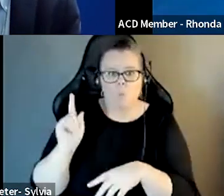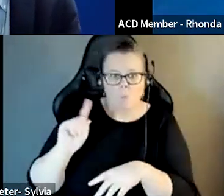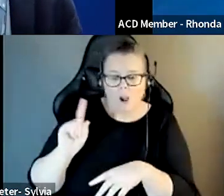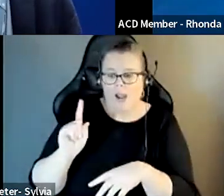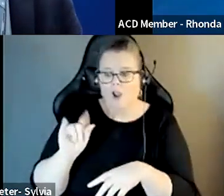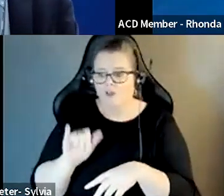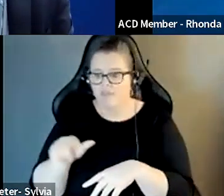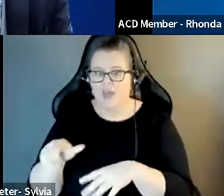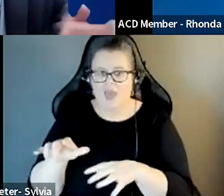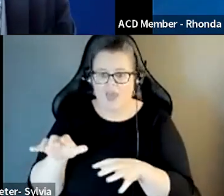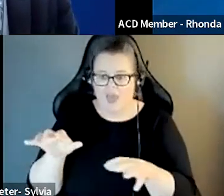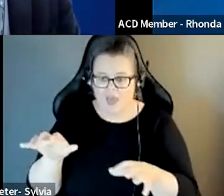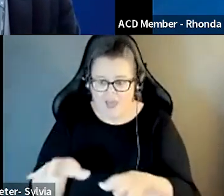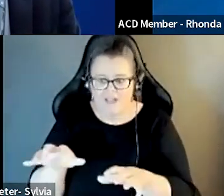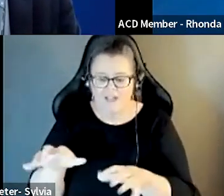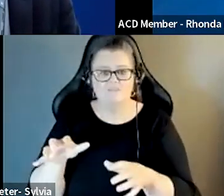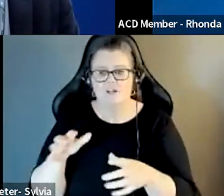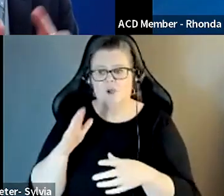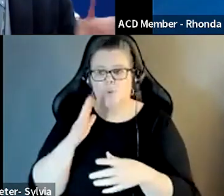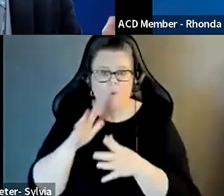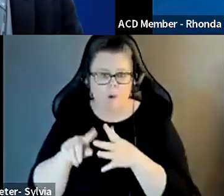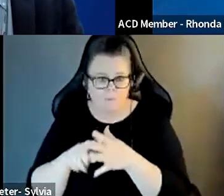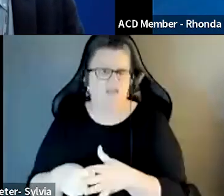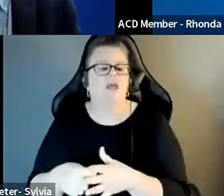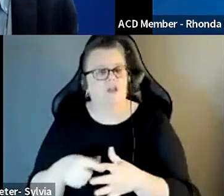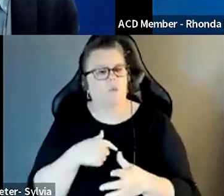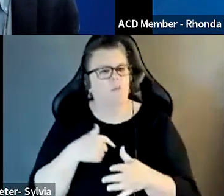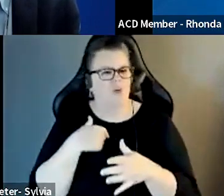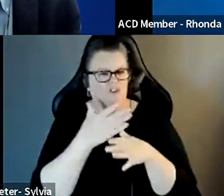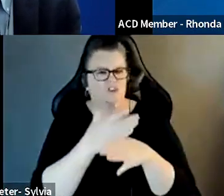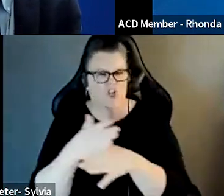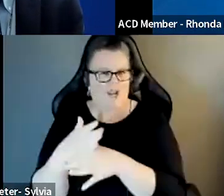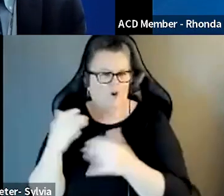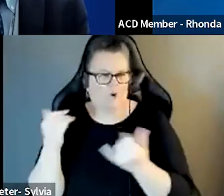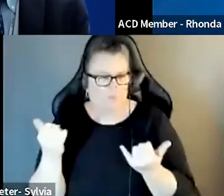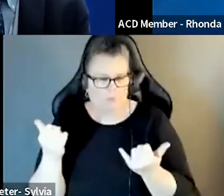And we've shared that in a public meeting today. And again, that will be available as a part